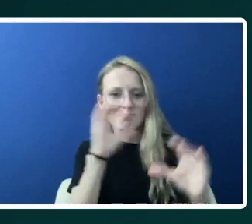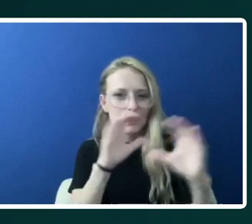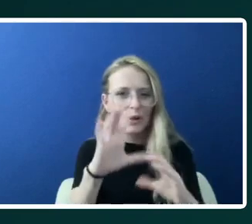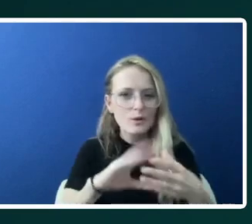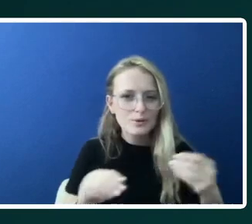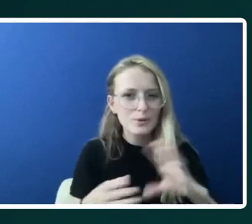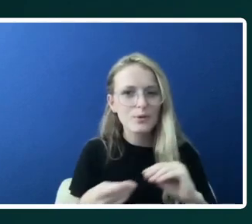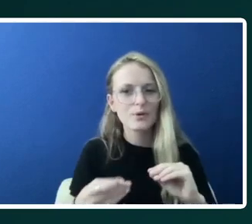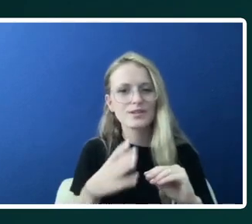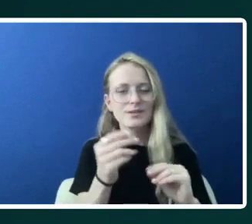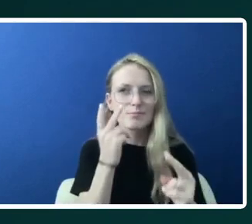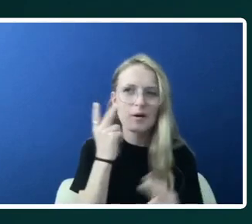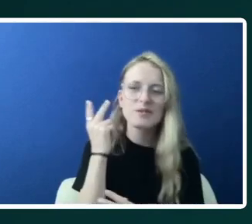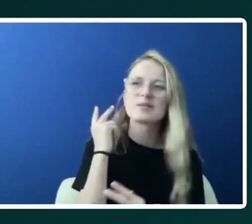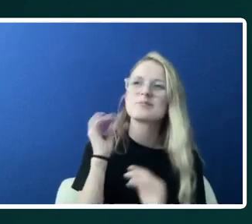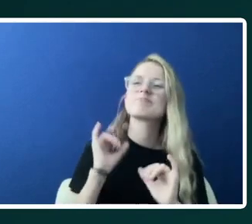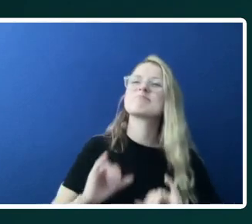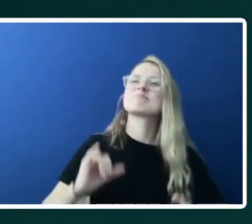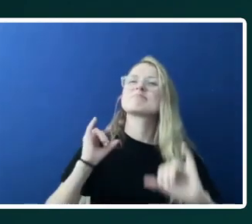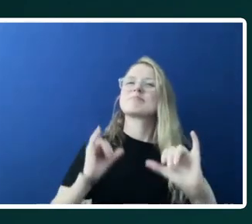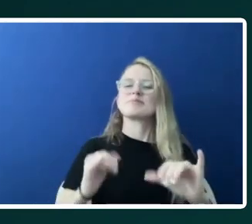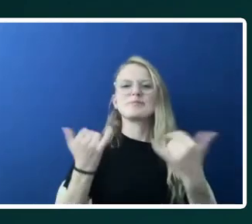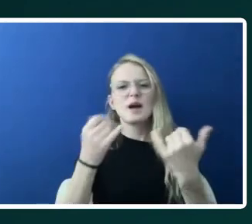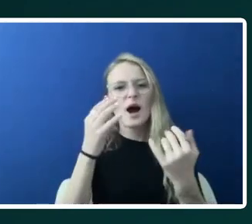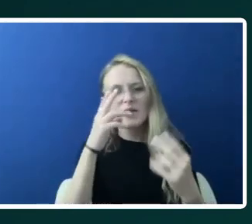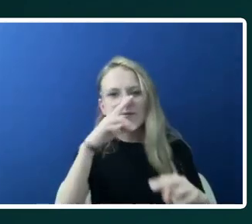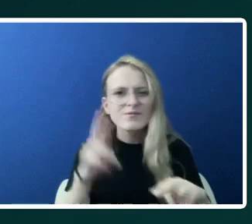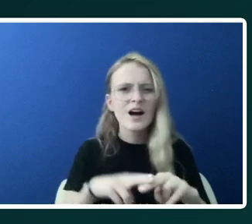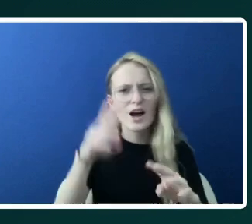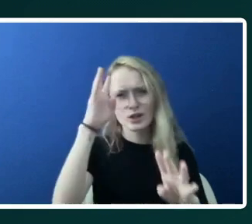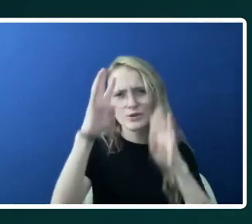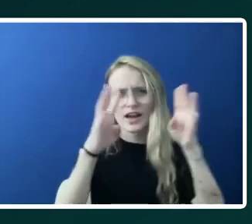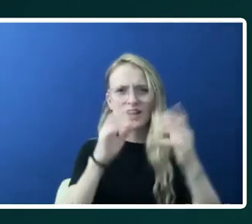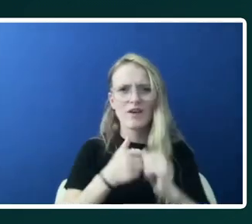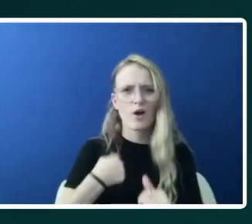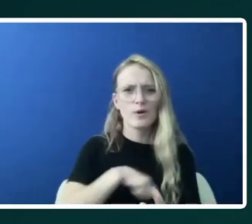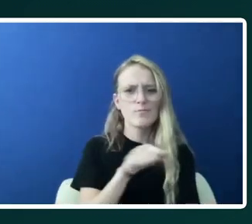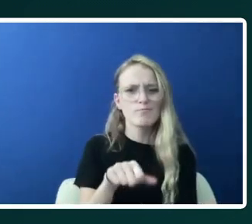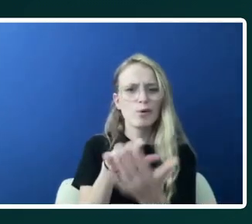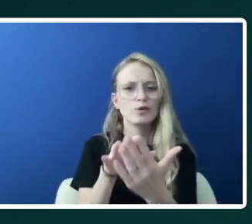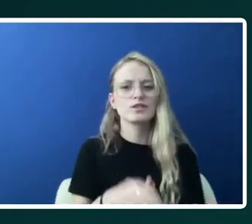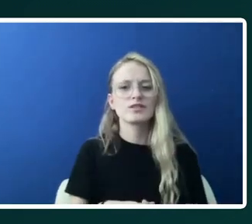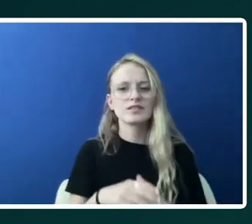Micheline tried the project out with some of the teachers in her program, and that's how we got to